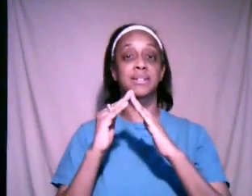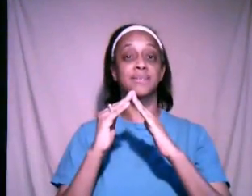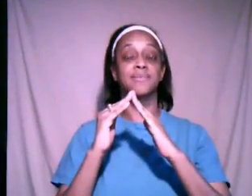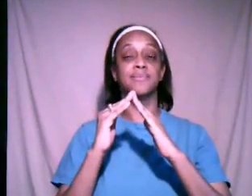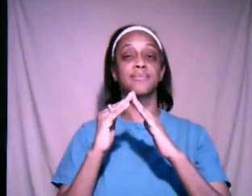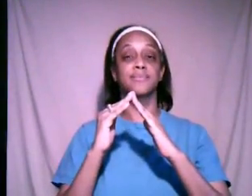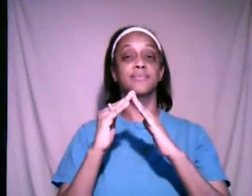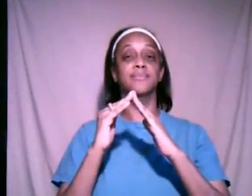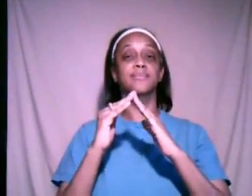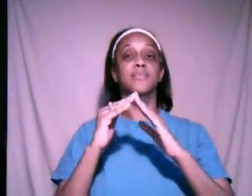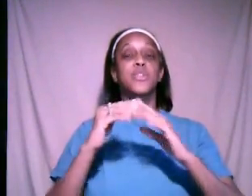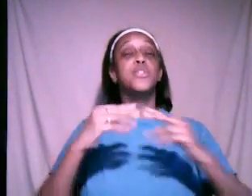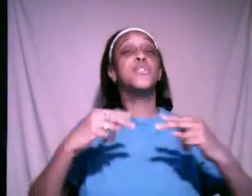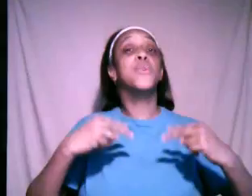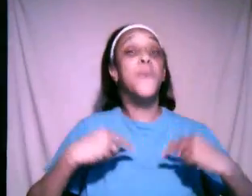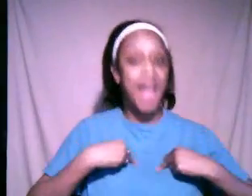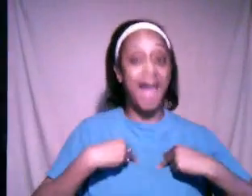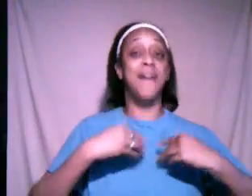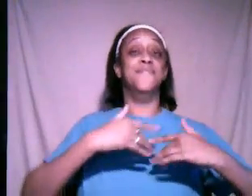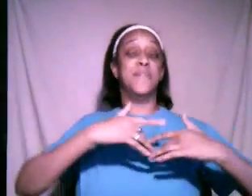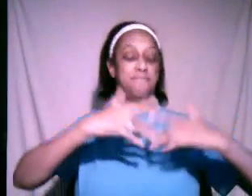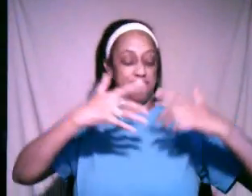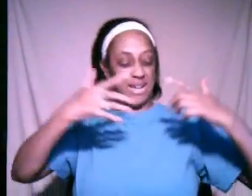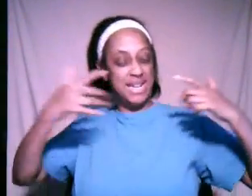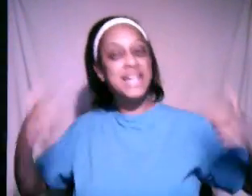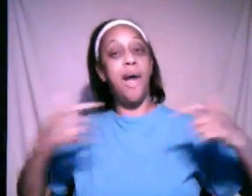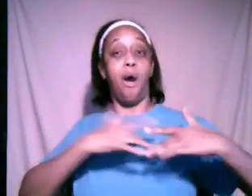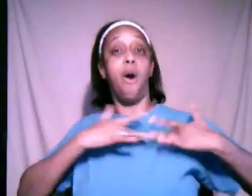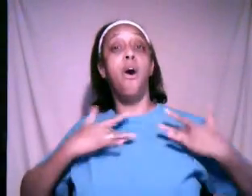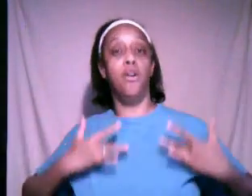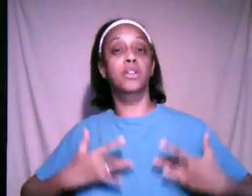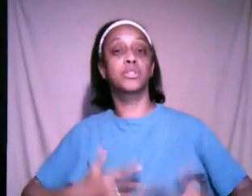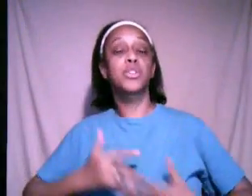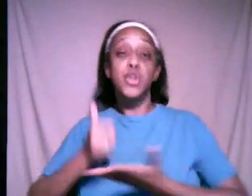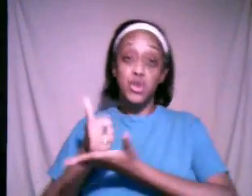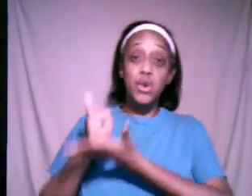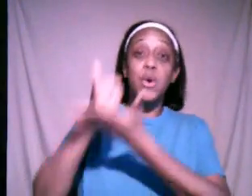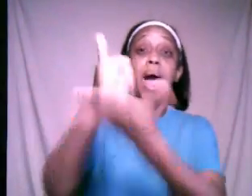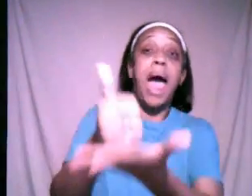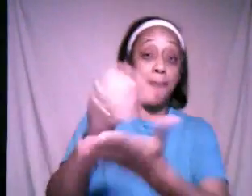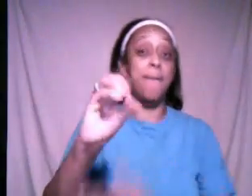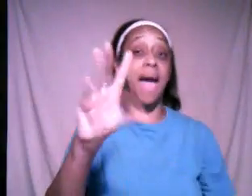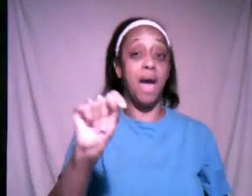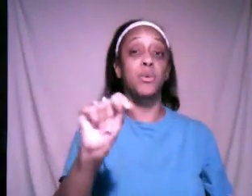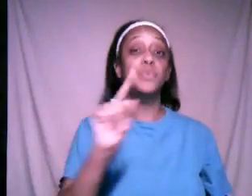to have big heart helping out